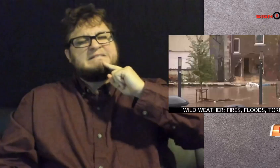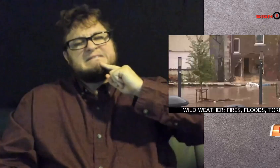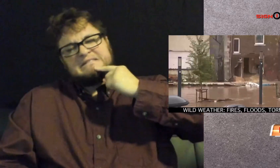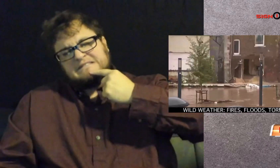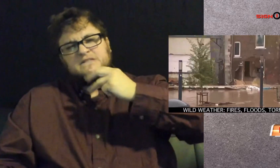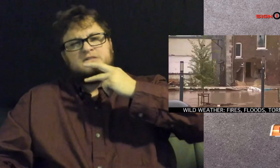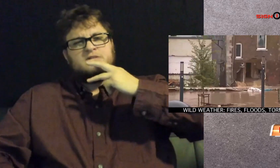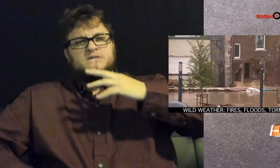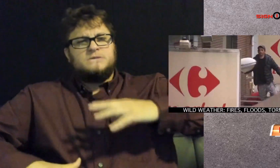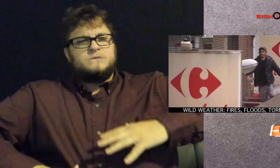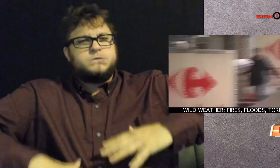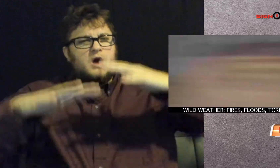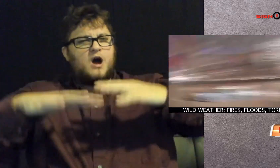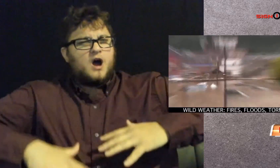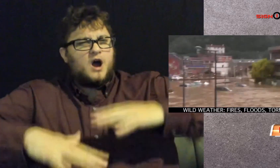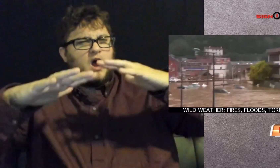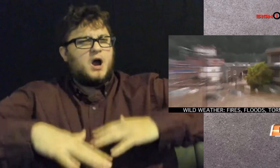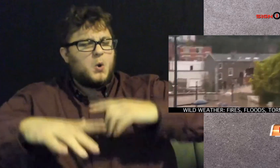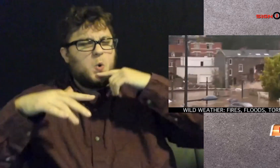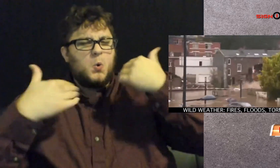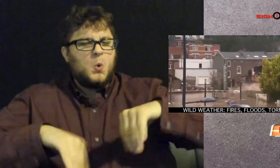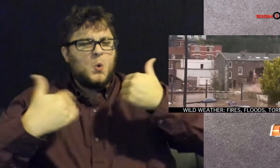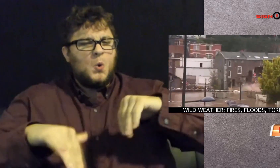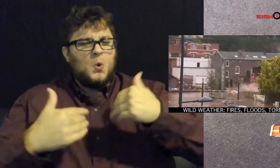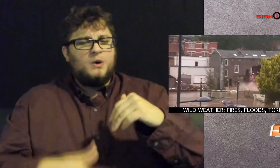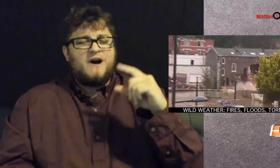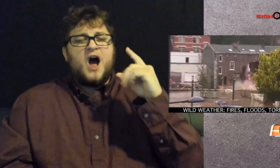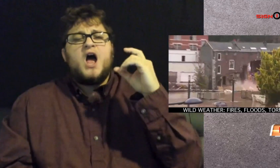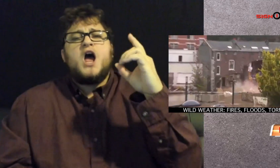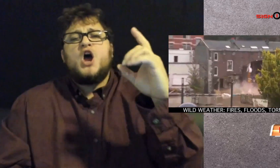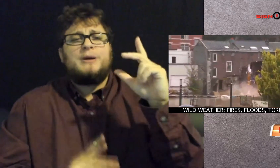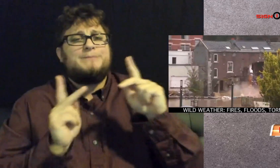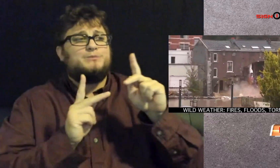and sadly in Western Europe hundreds of people have died